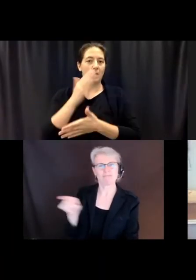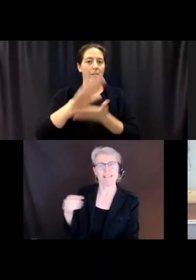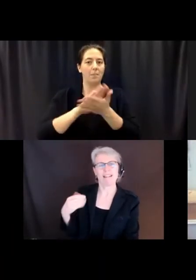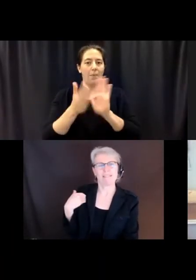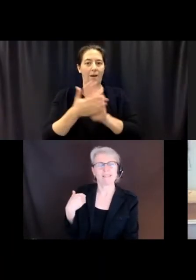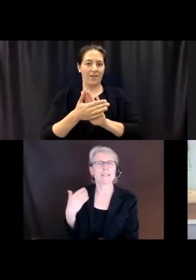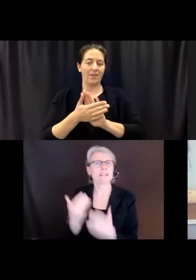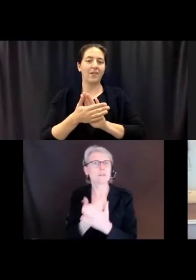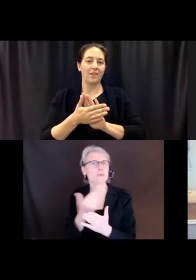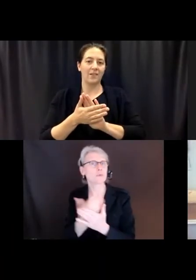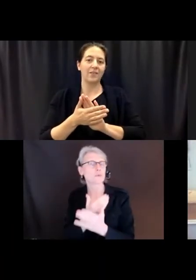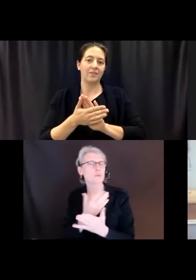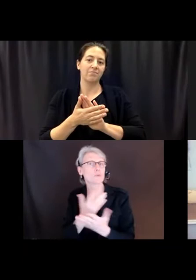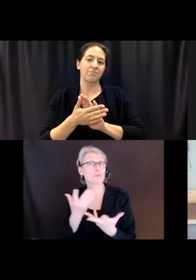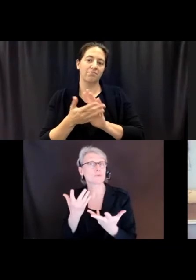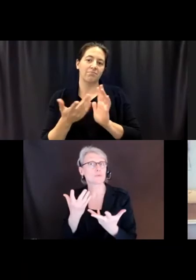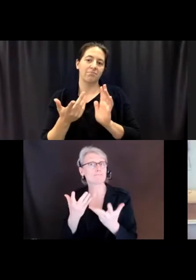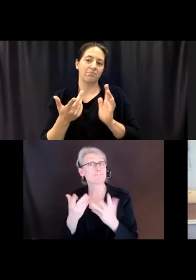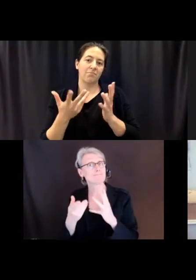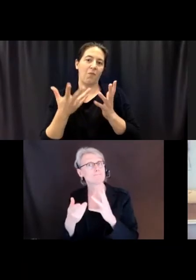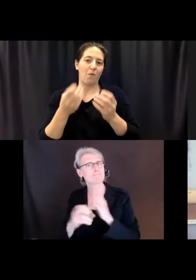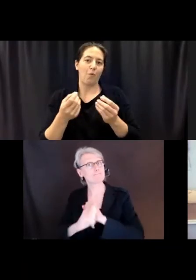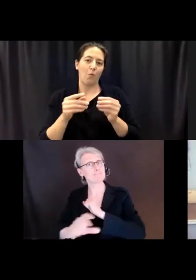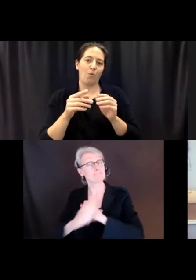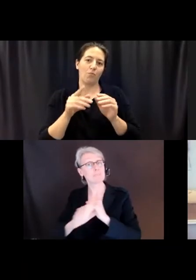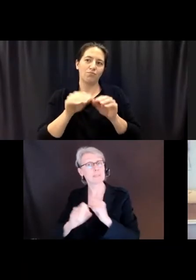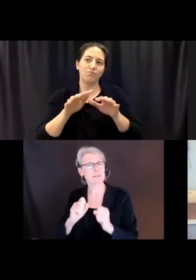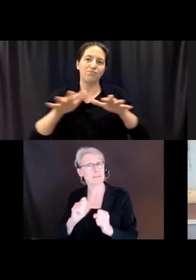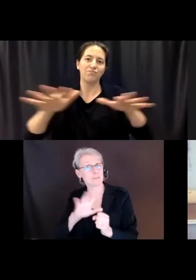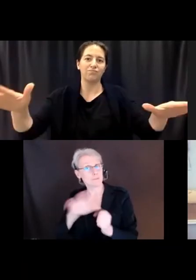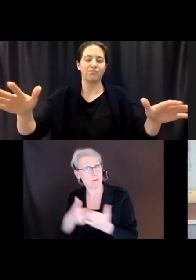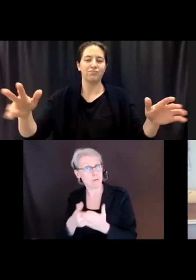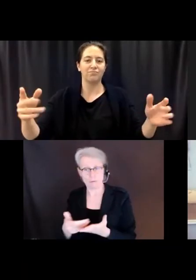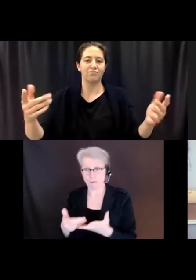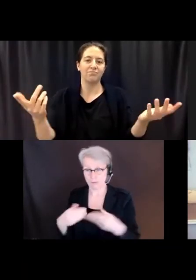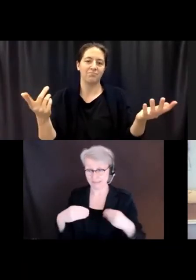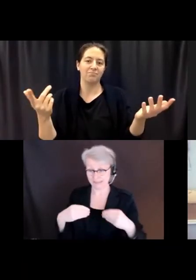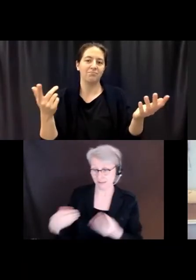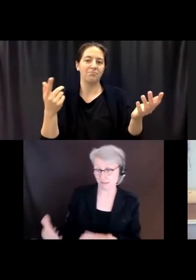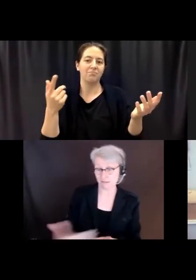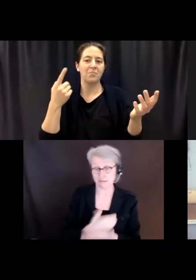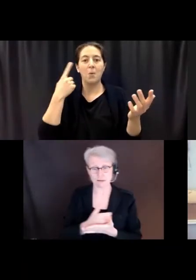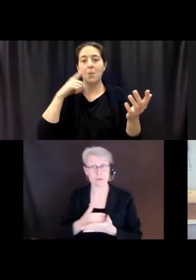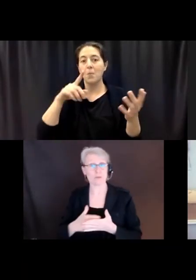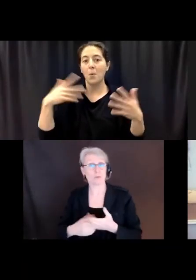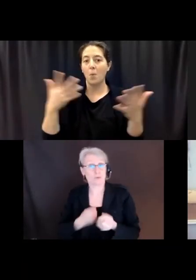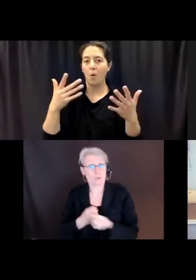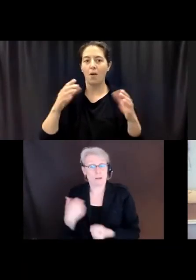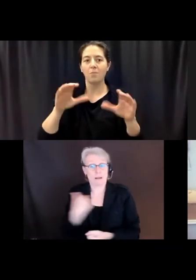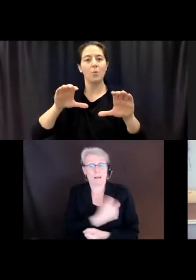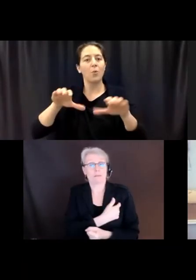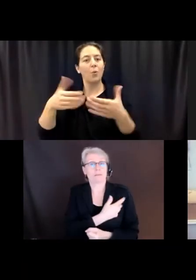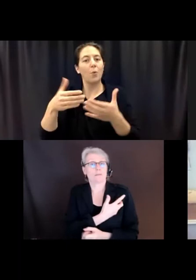WHERE ALL THE PROFITS ARE TRYING TO BRING THE CREW BACK TOGETHER AS SOON AS THINGS OPEN UP. WE ORGANIZE INCLUSIVE DANCE EVENTS.